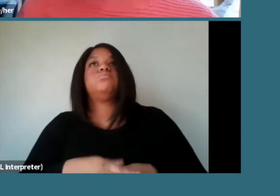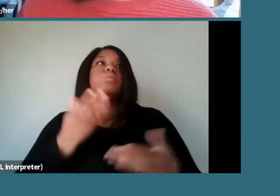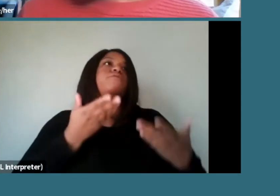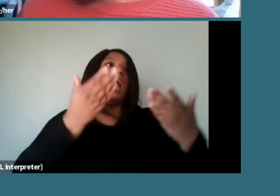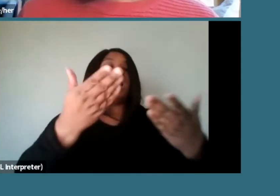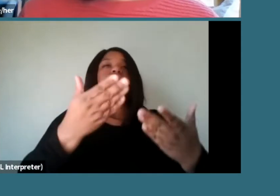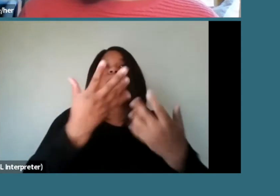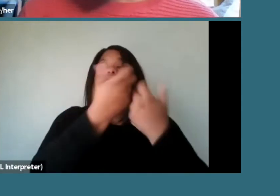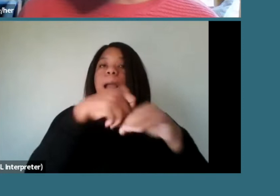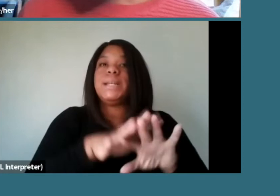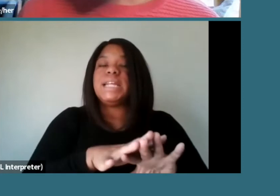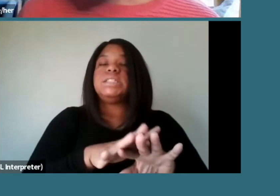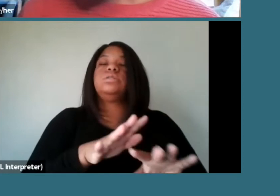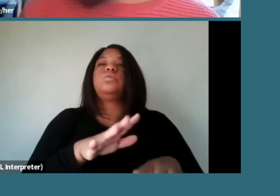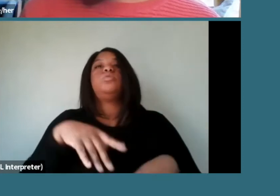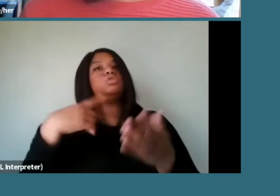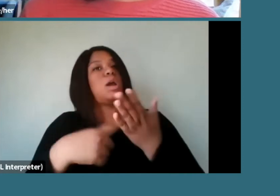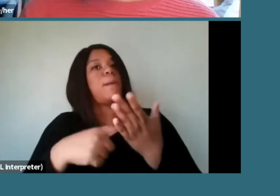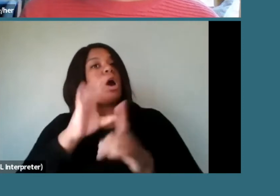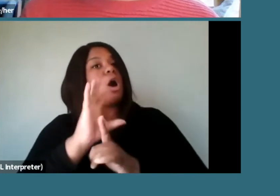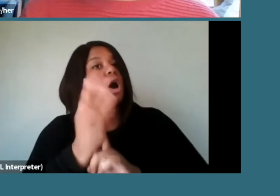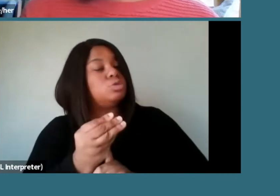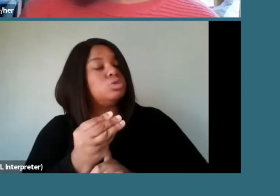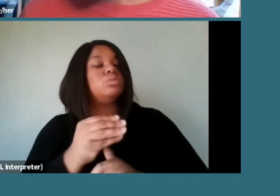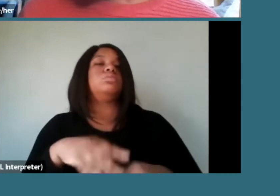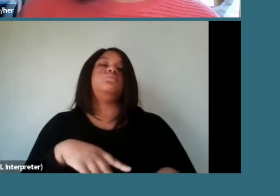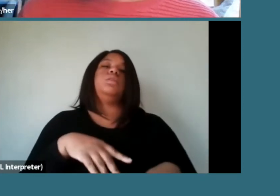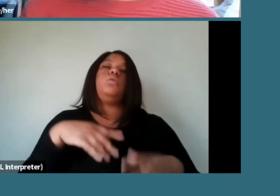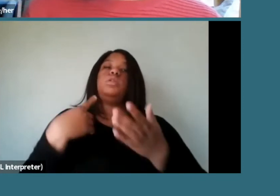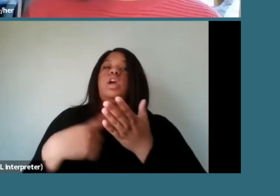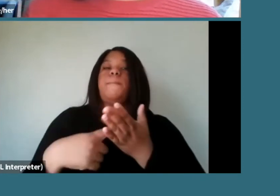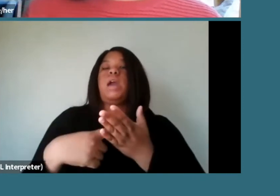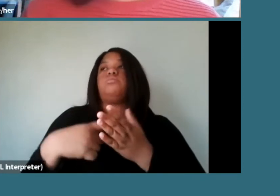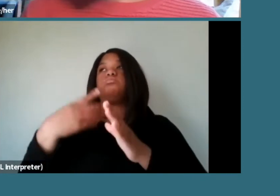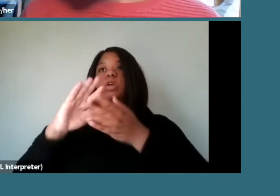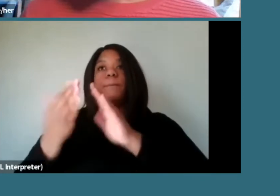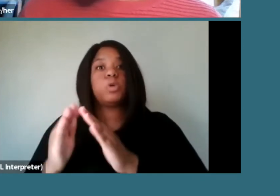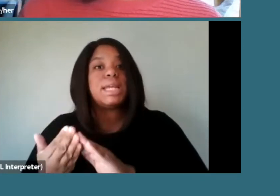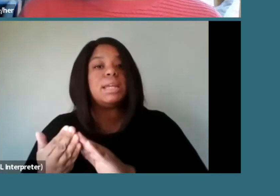We're talking about culture, we're talking about community, we're talking about welcoming.